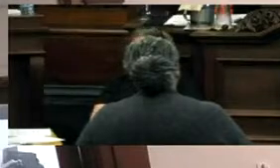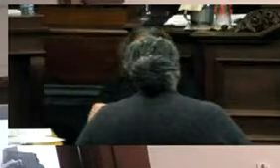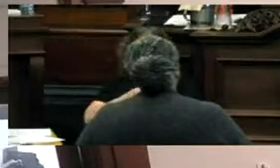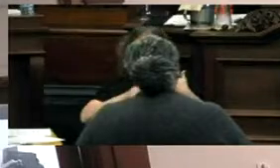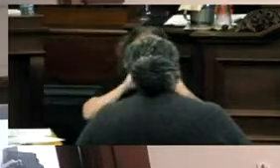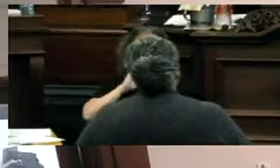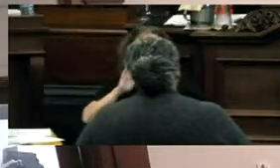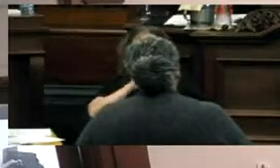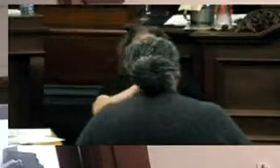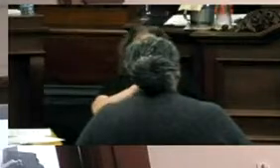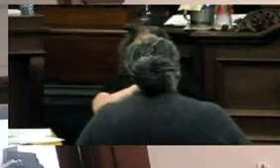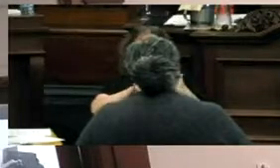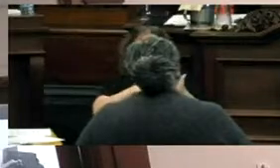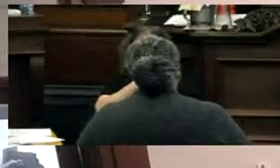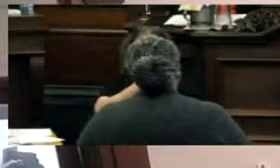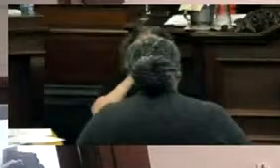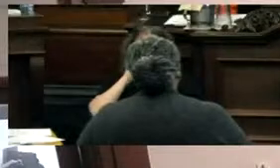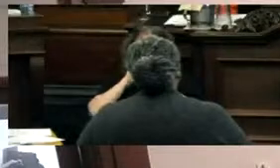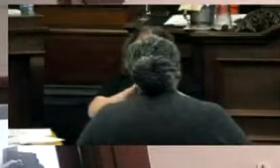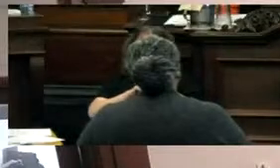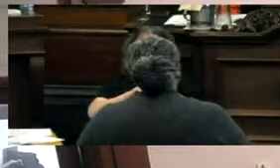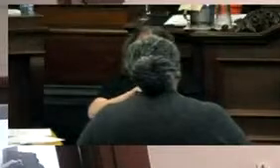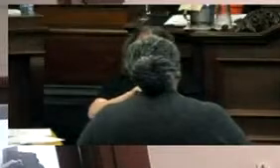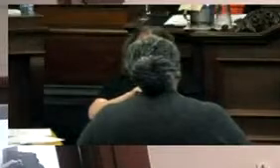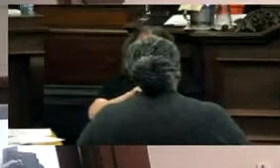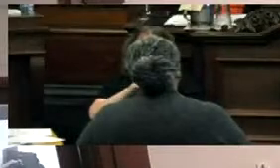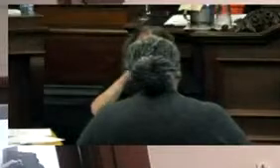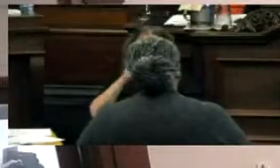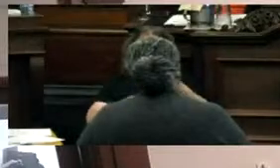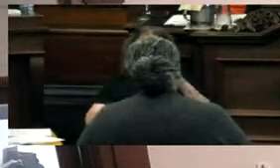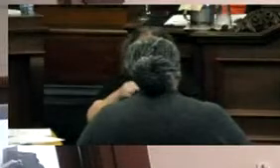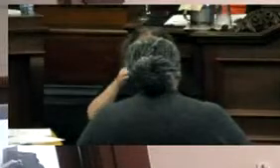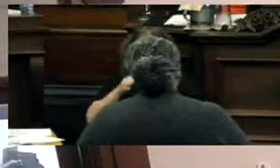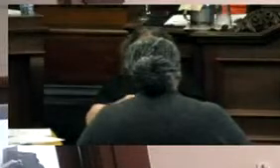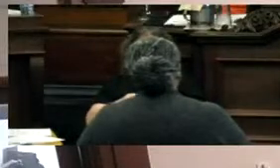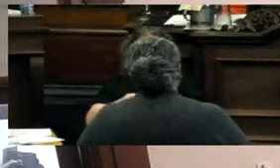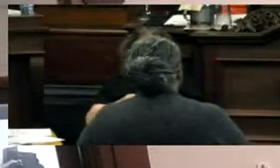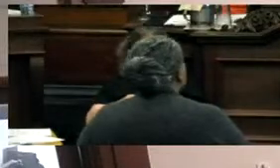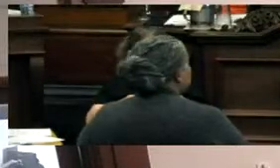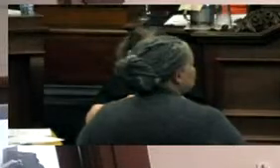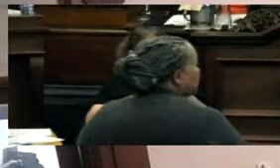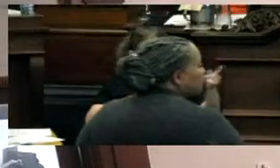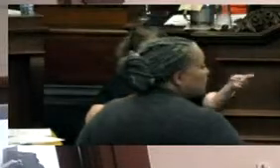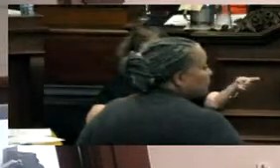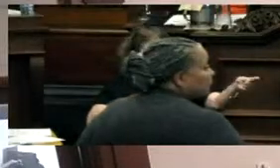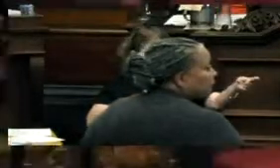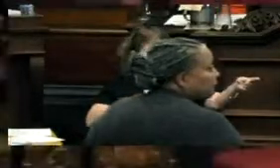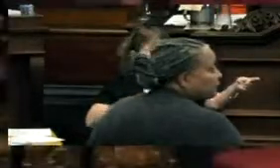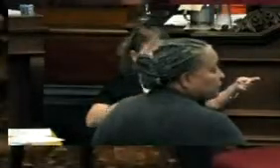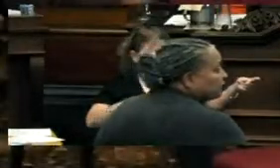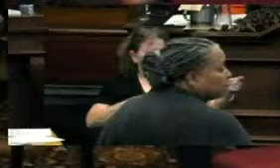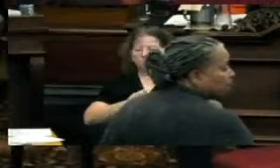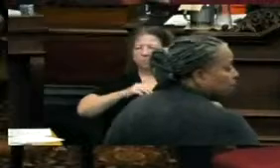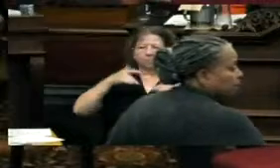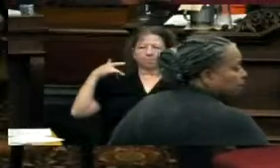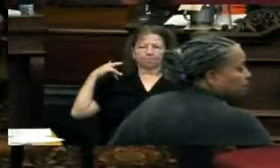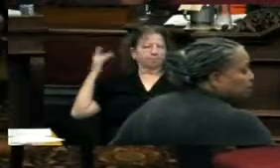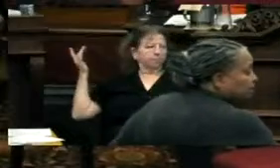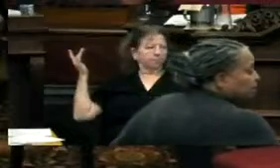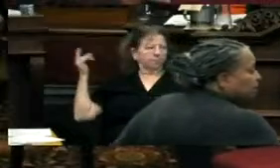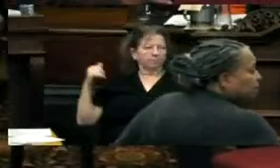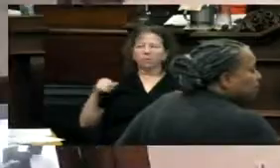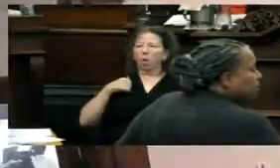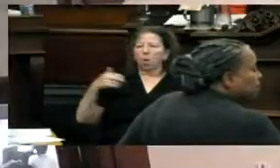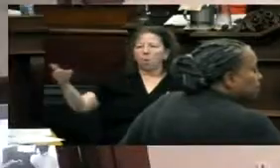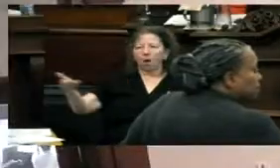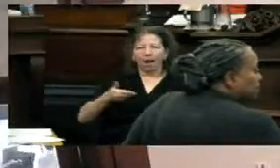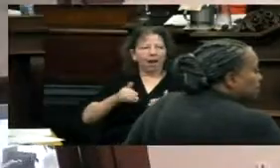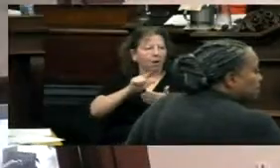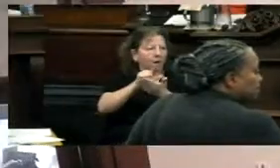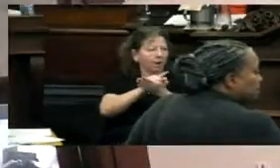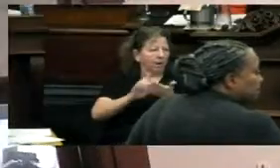what will be your role in the